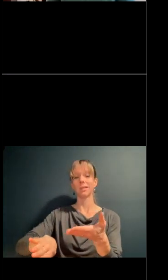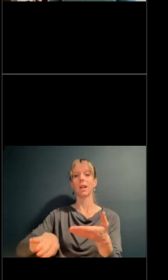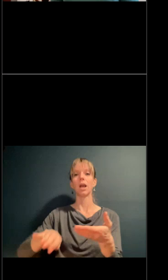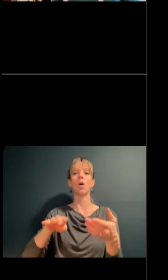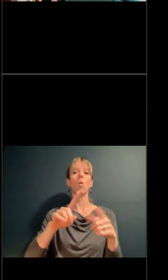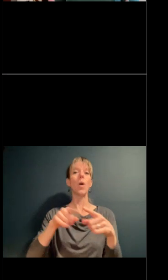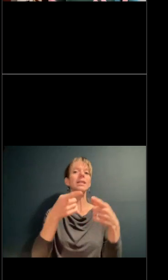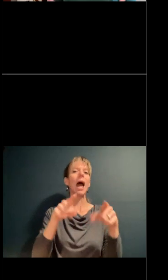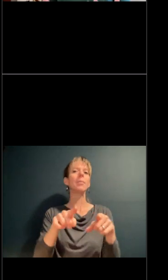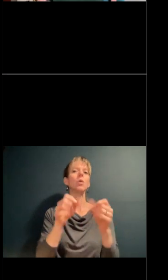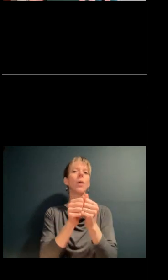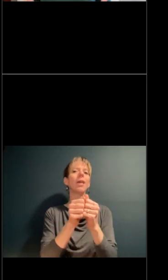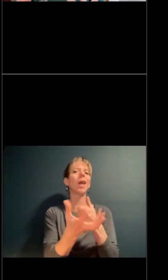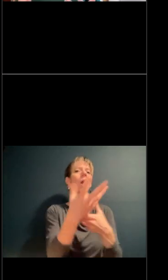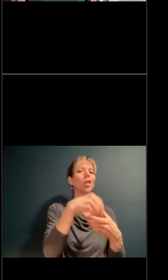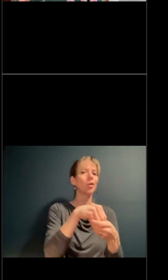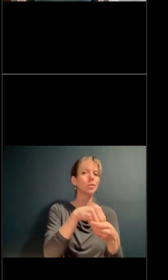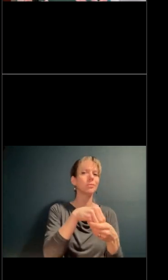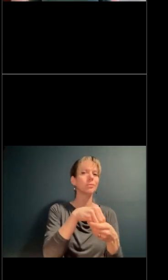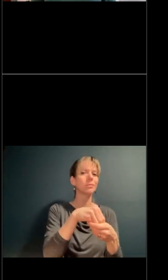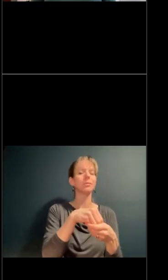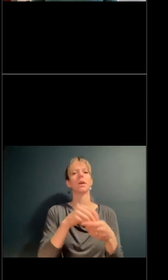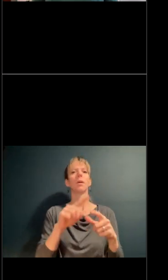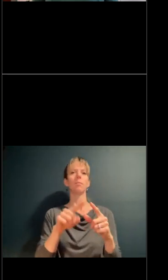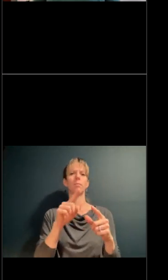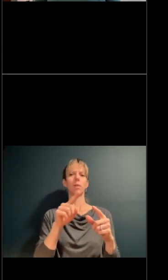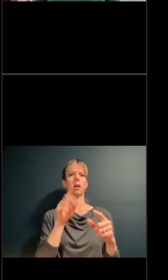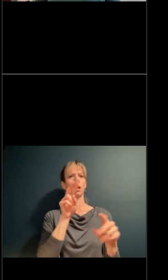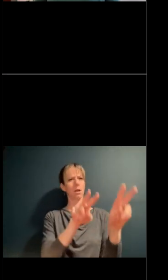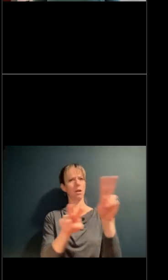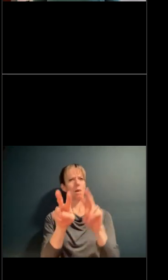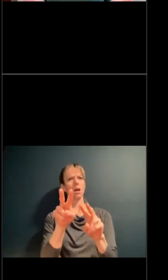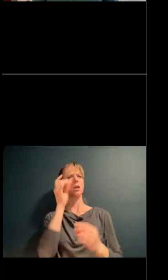But I also share them because I hope these images prompt your own reflection as you think about